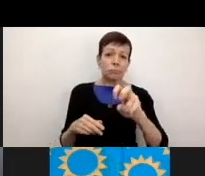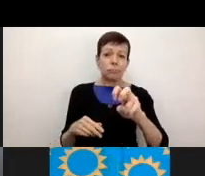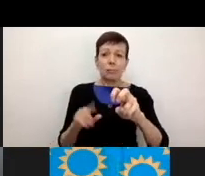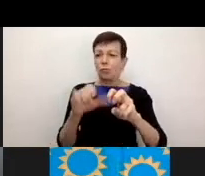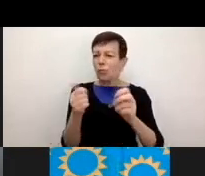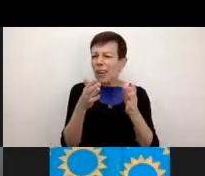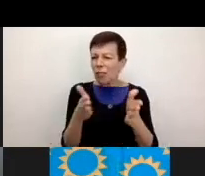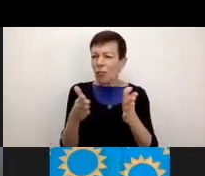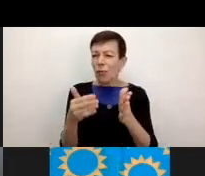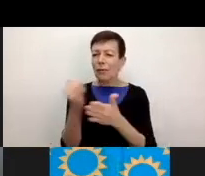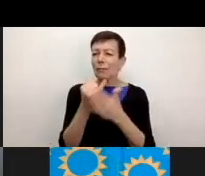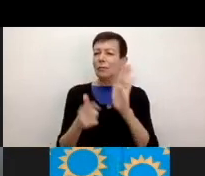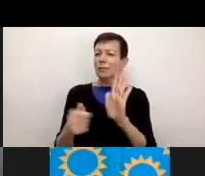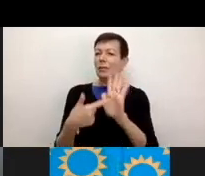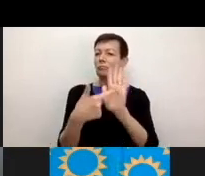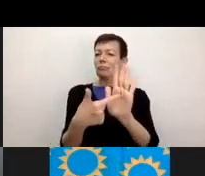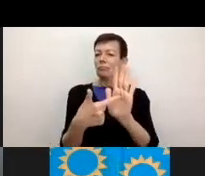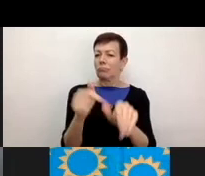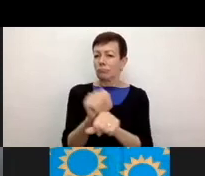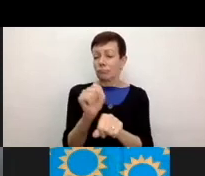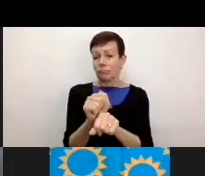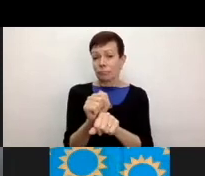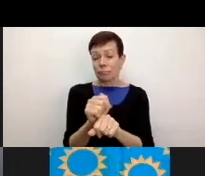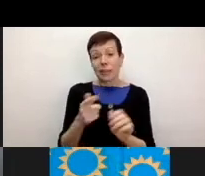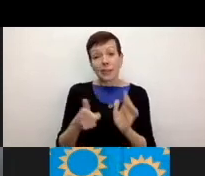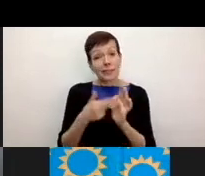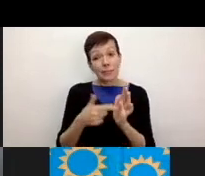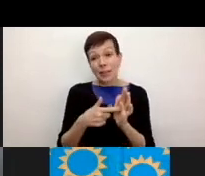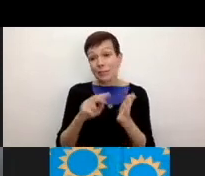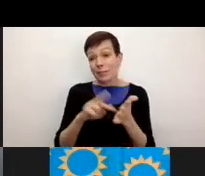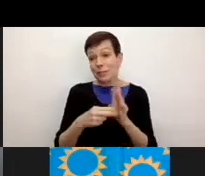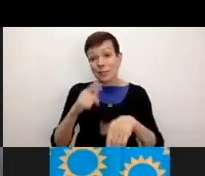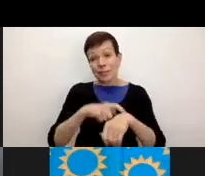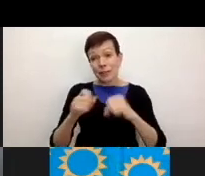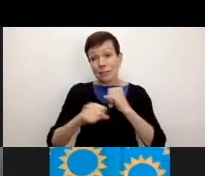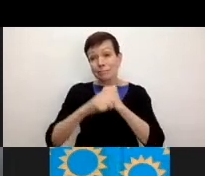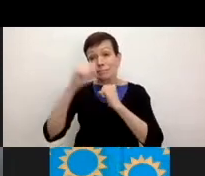And sometimes, that means just extending to when the event can actually occur.